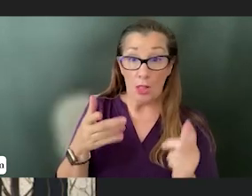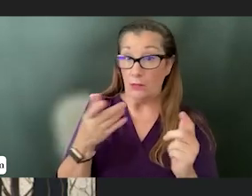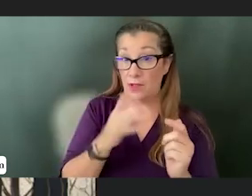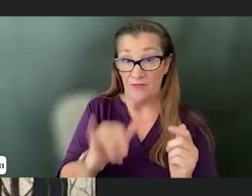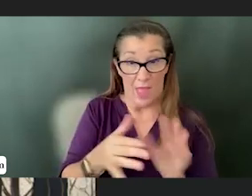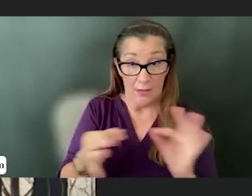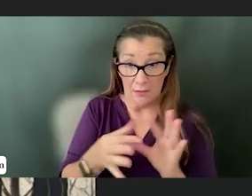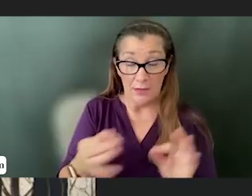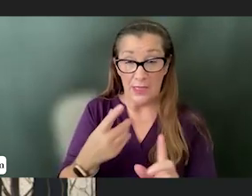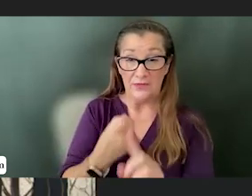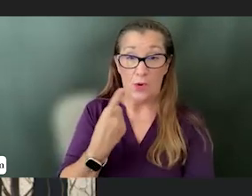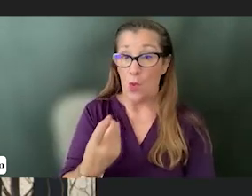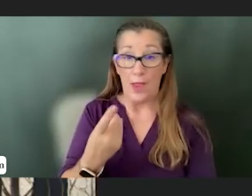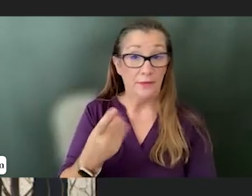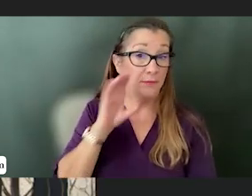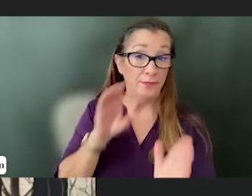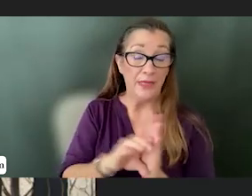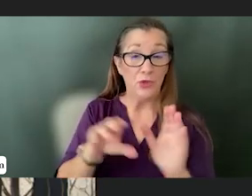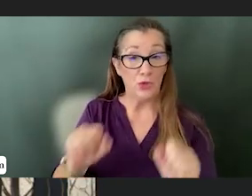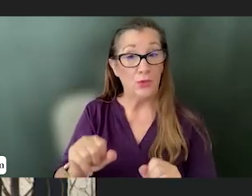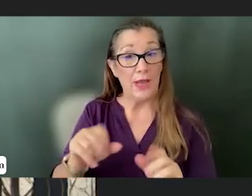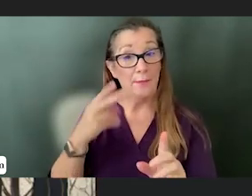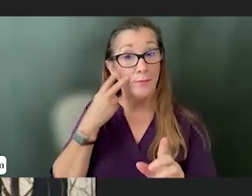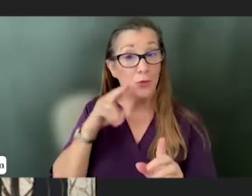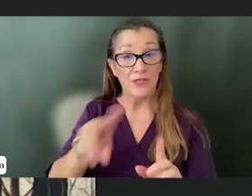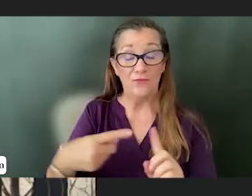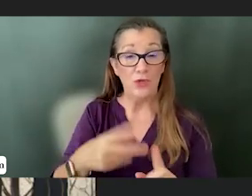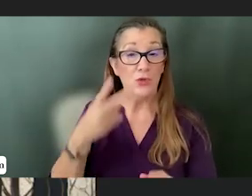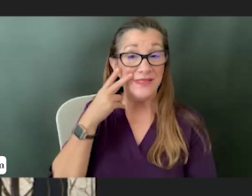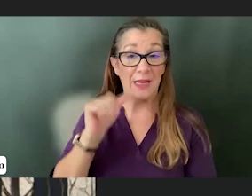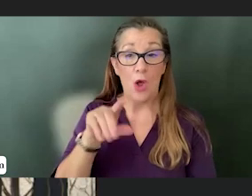So you can perceive that whenever we describe alt text for an image.